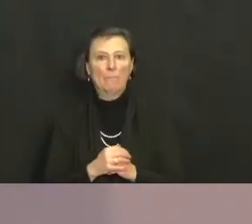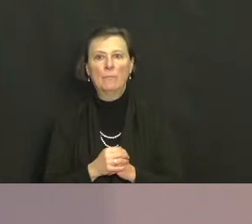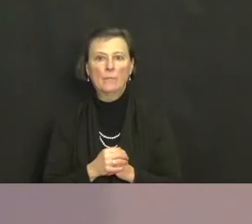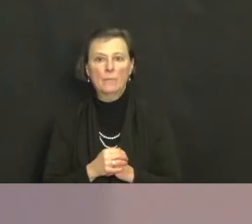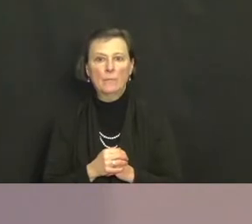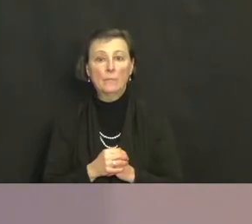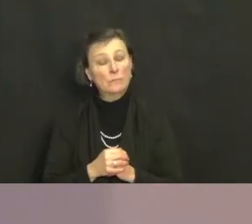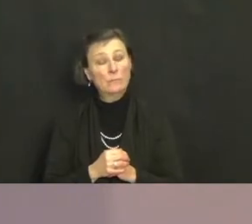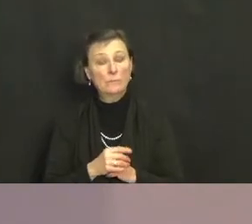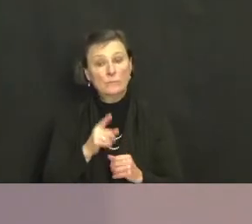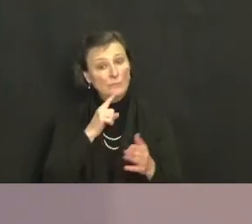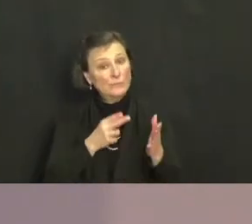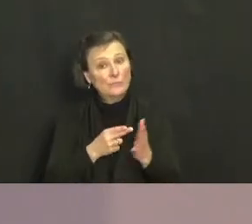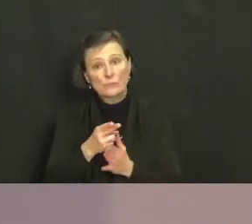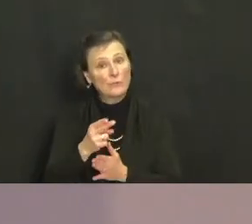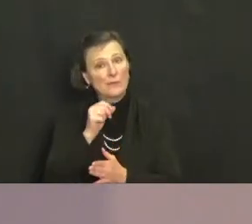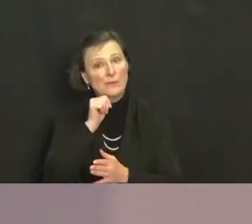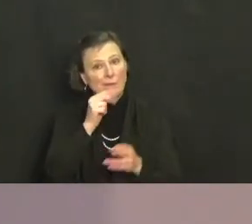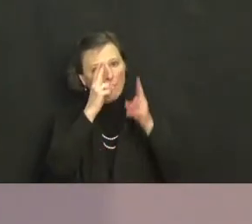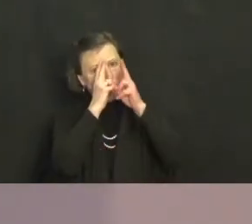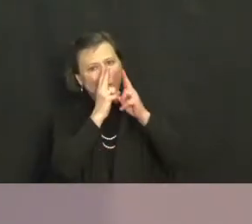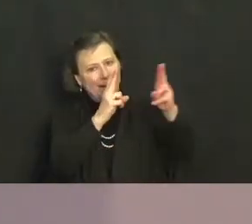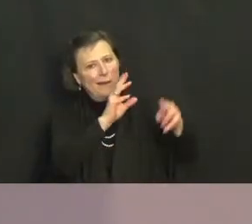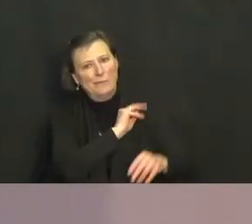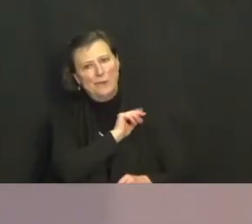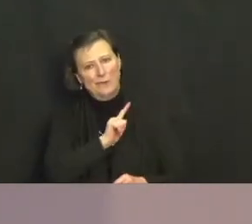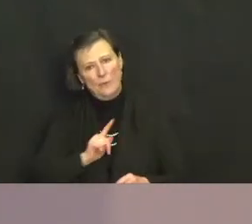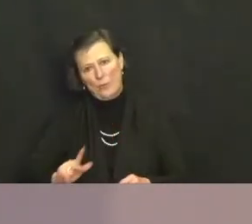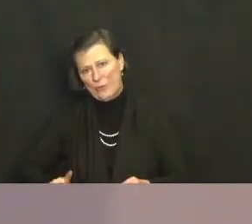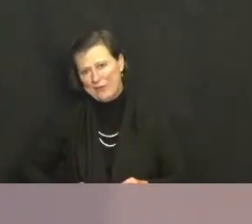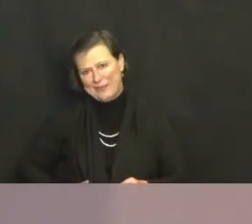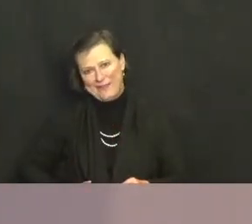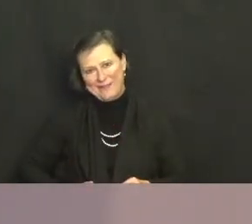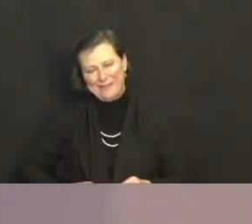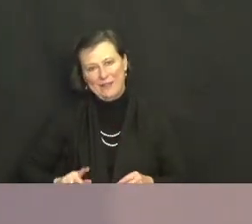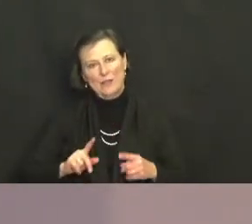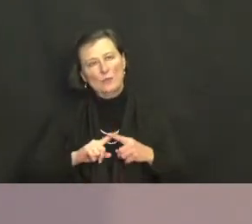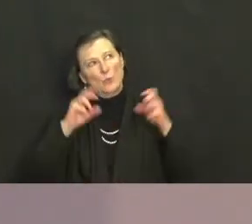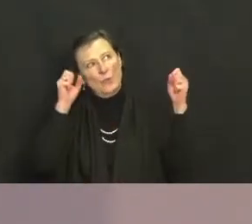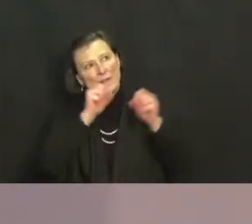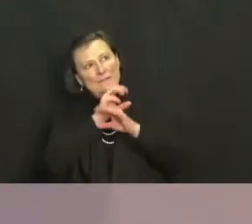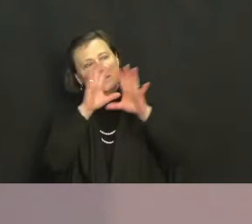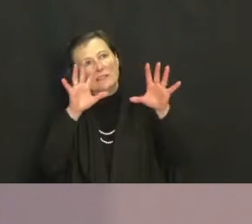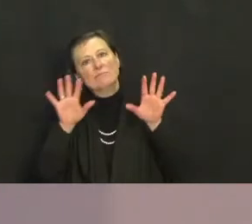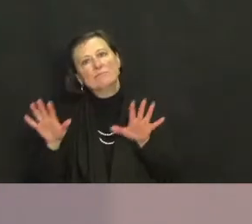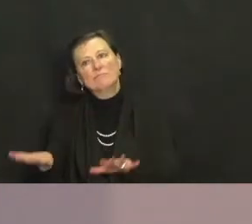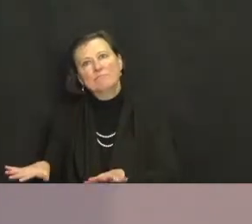In truth, it does not honor Martin Luther King Jr. to envision a tame, domesticated